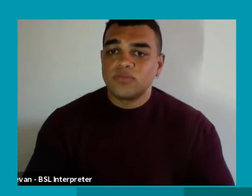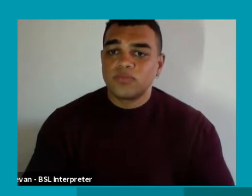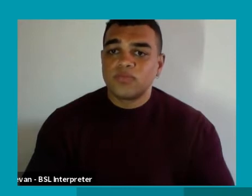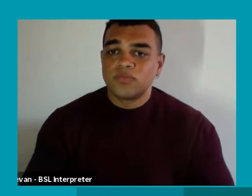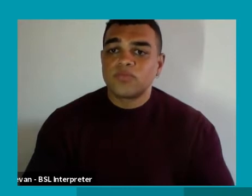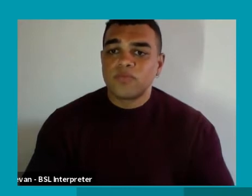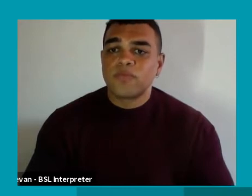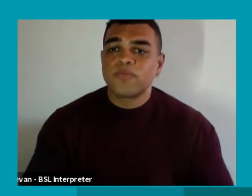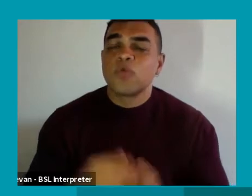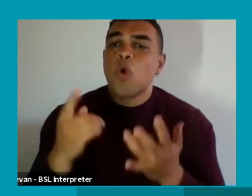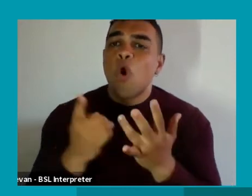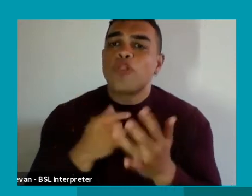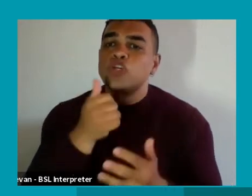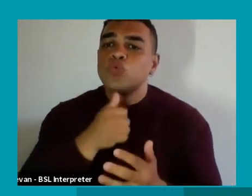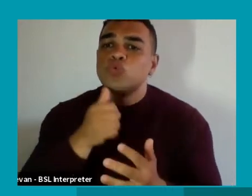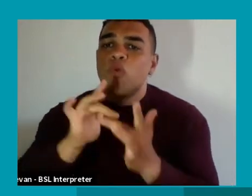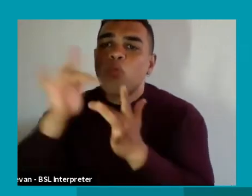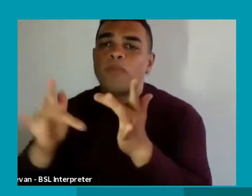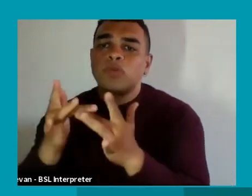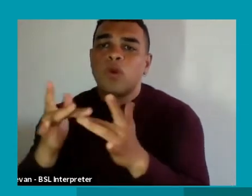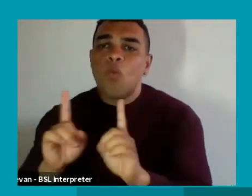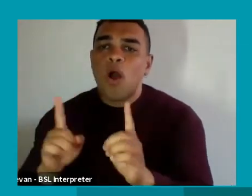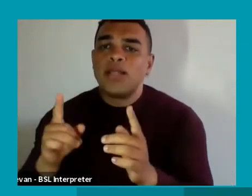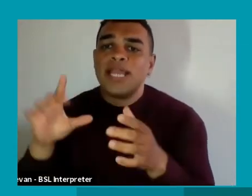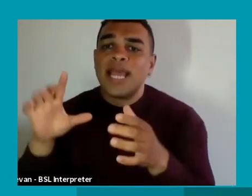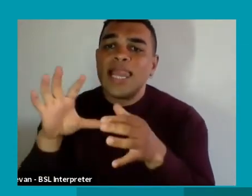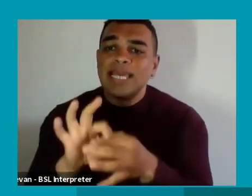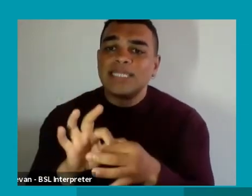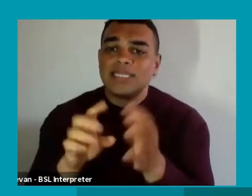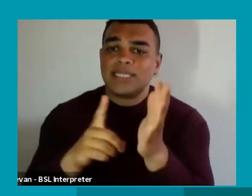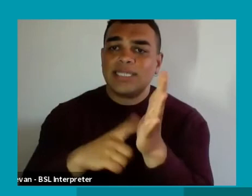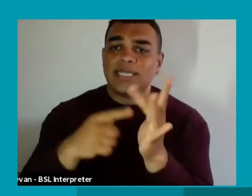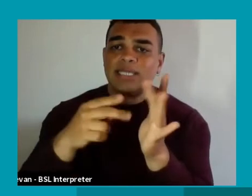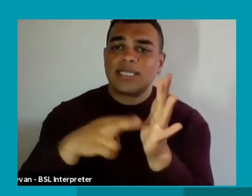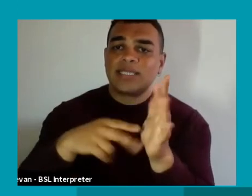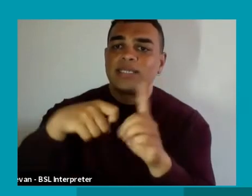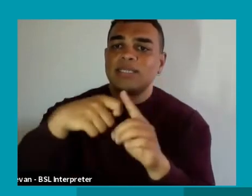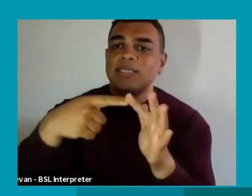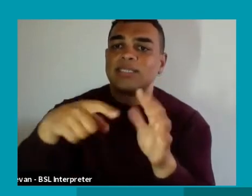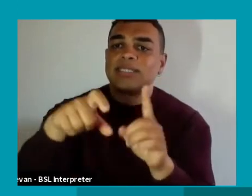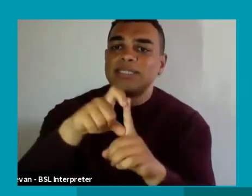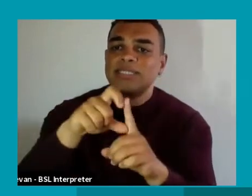So with a CV it should be 2 pages of no more. In fact, if your CV is more than two pages,